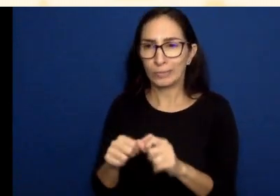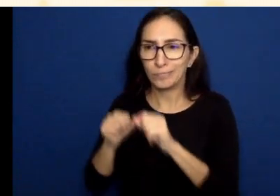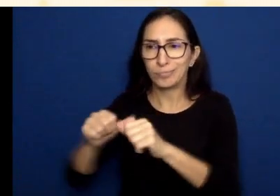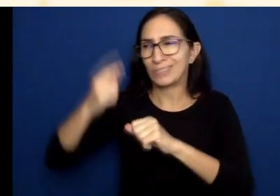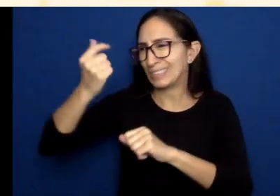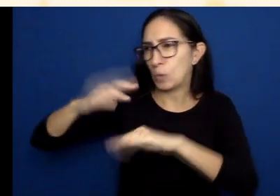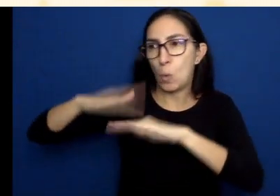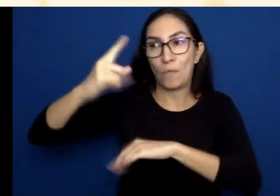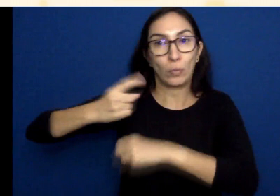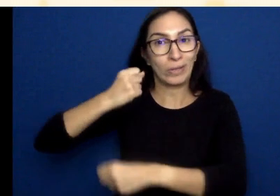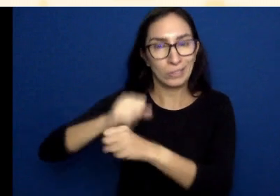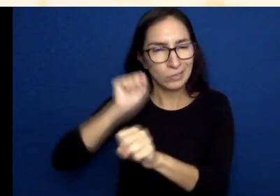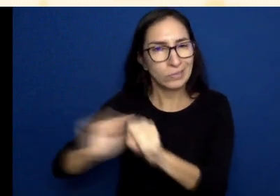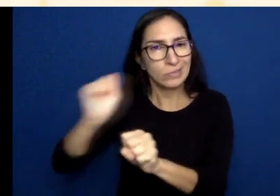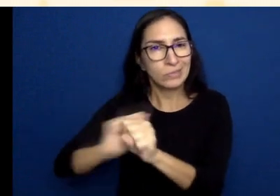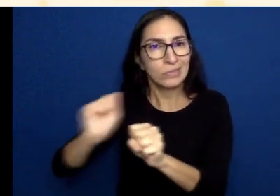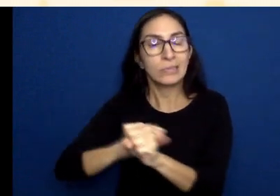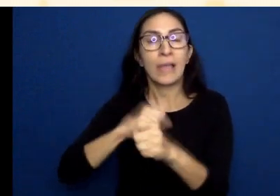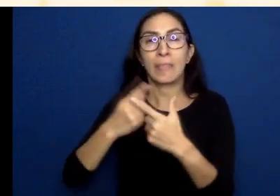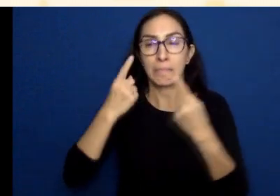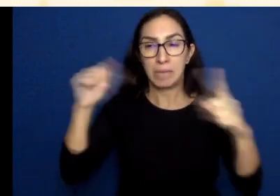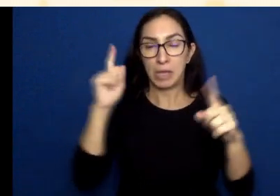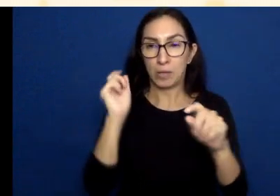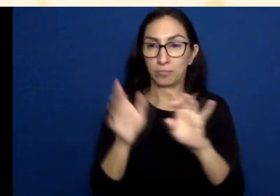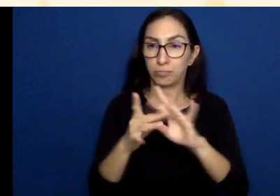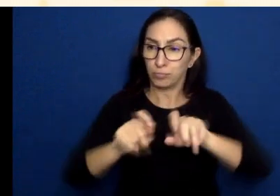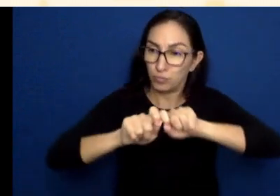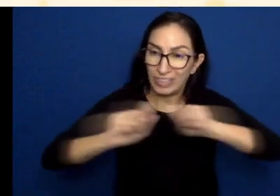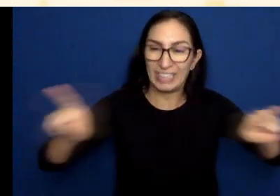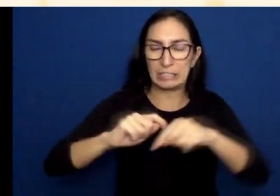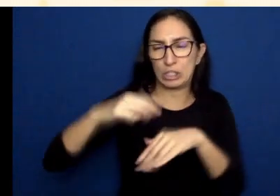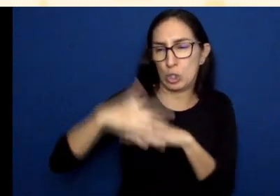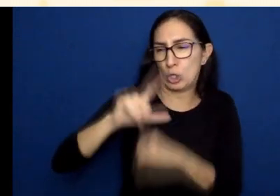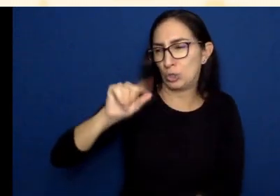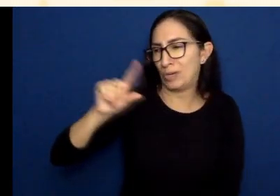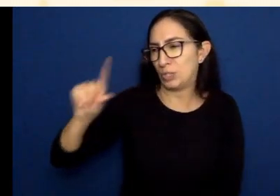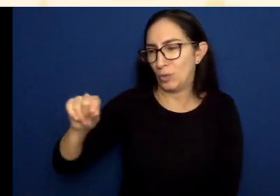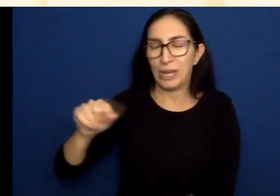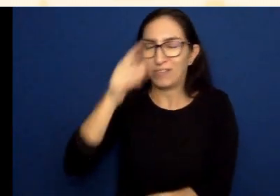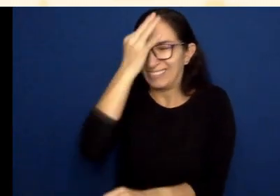We had one for a mobile site, testing guidelines, and a native app testing guidelines.